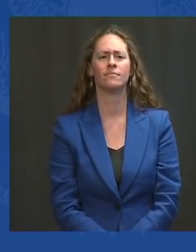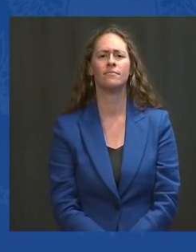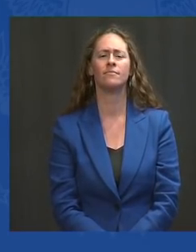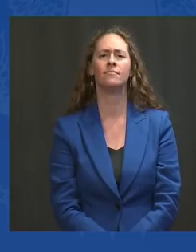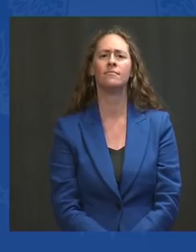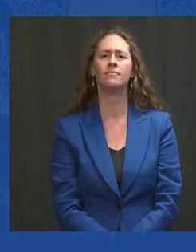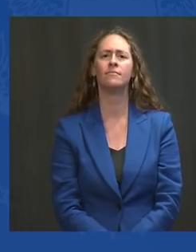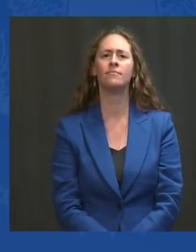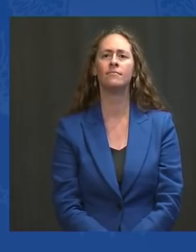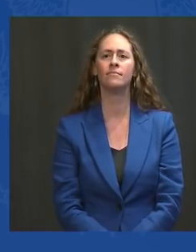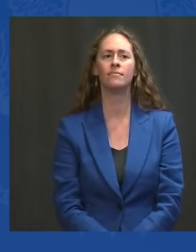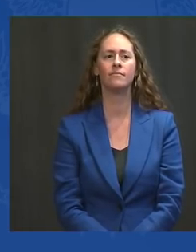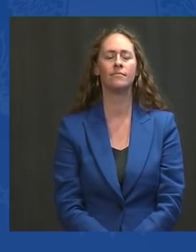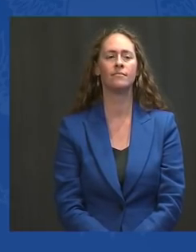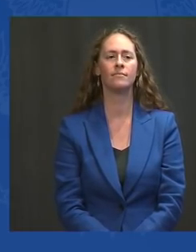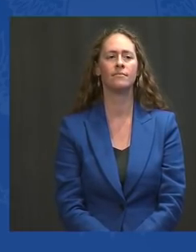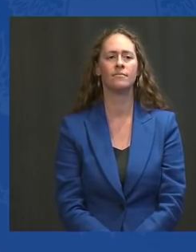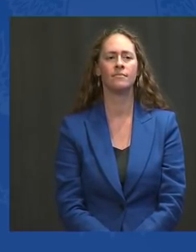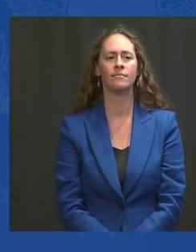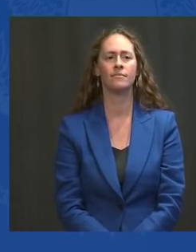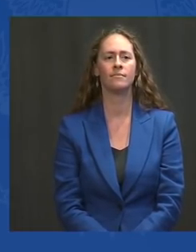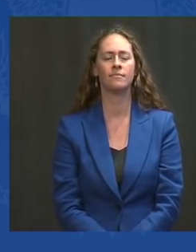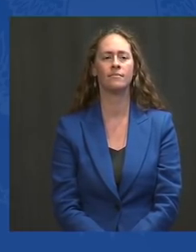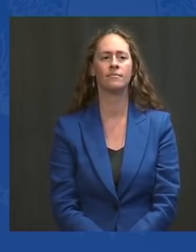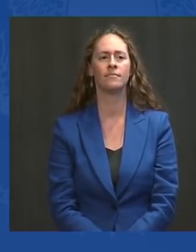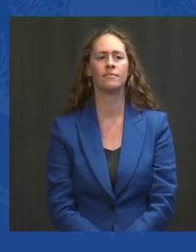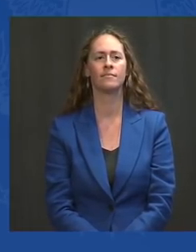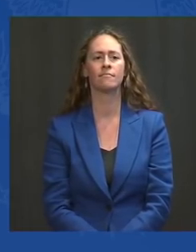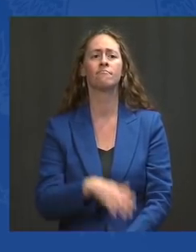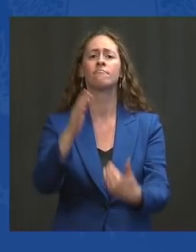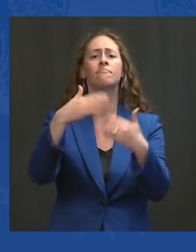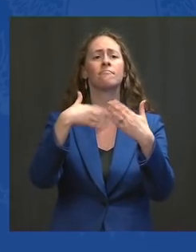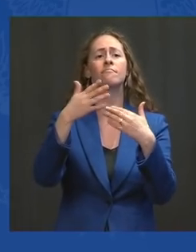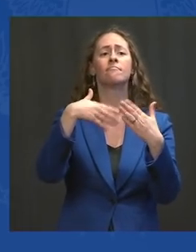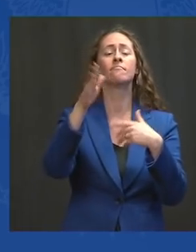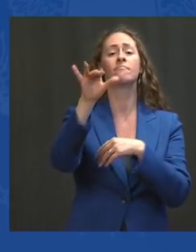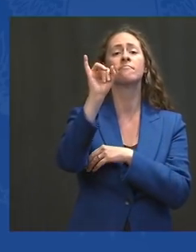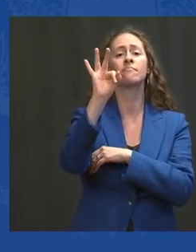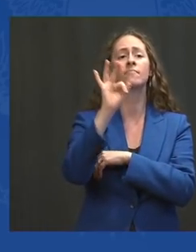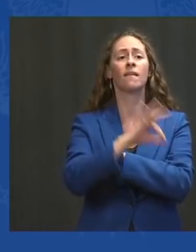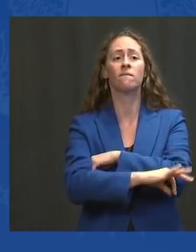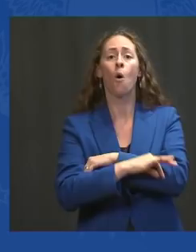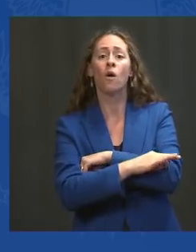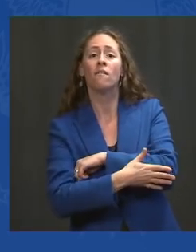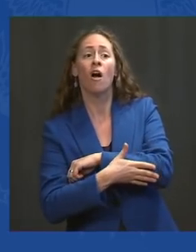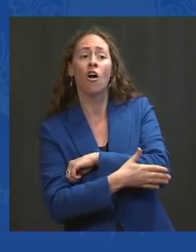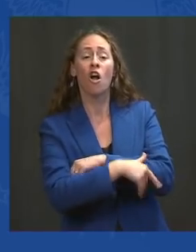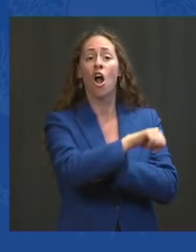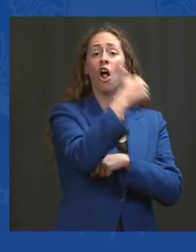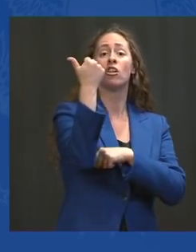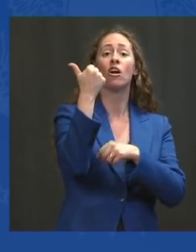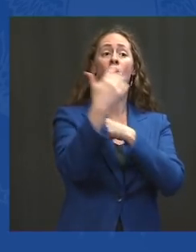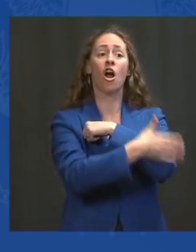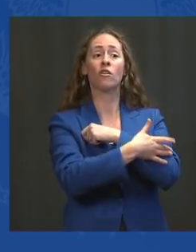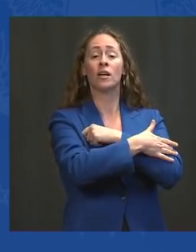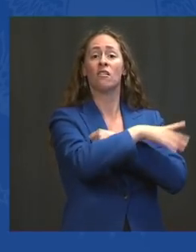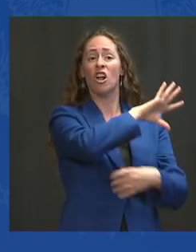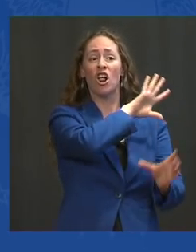Whether it's stopping foreign interference in our elections or the spread of disinformation from within, we have to work together.